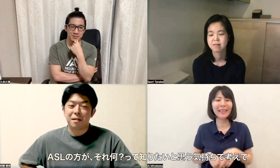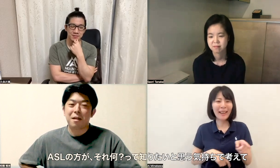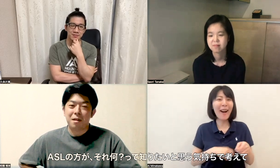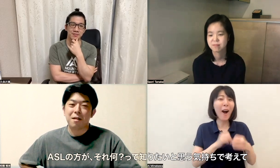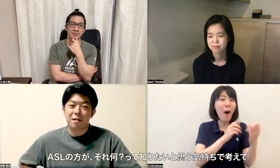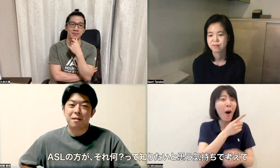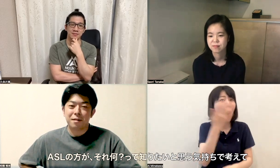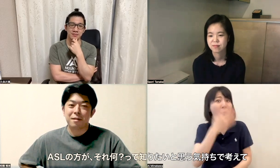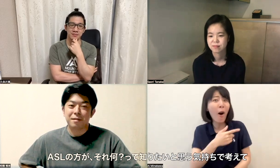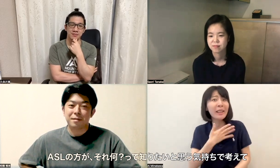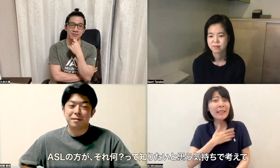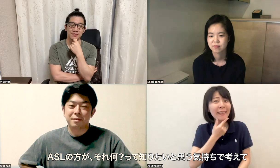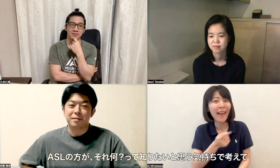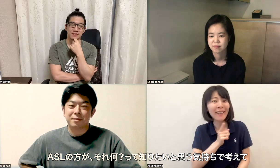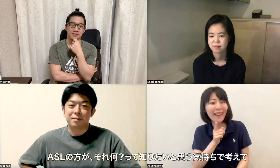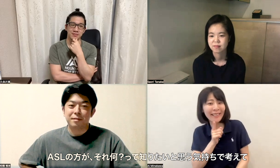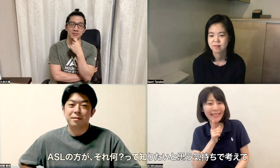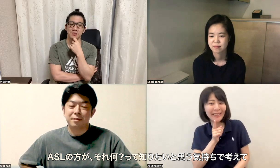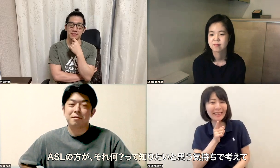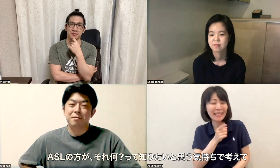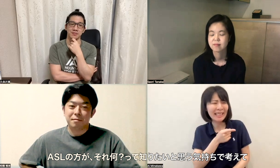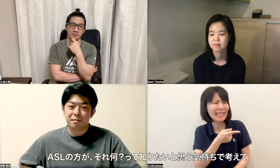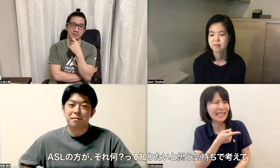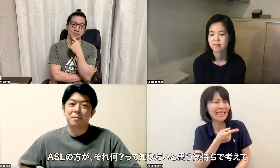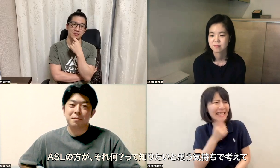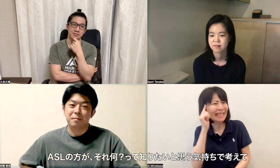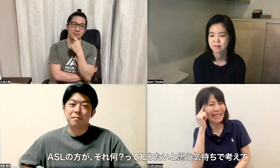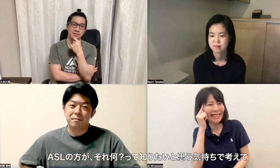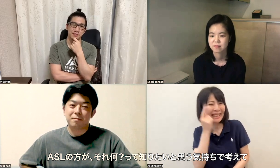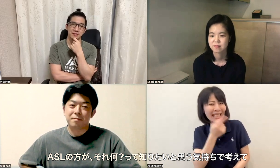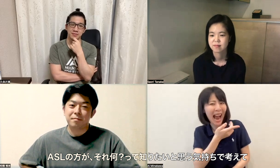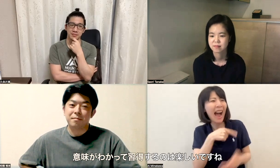It's fun to learn ASL with curiosity through conversation,